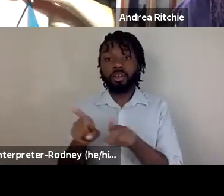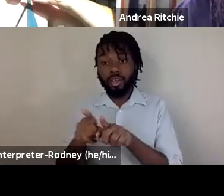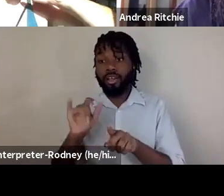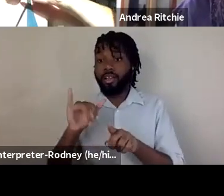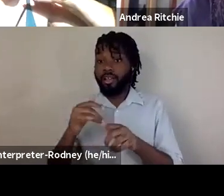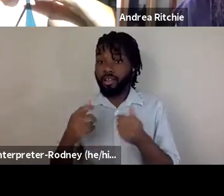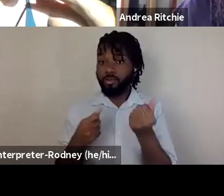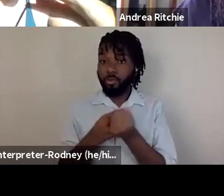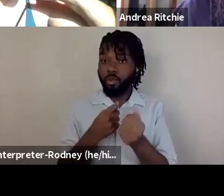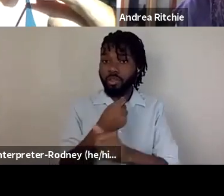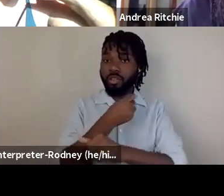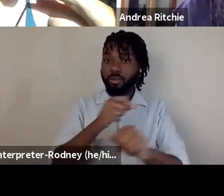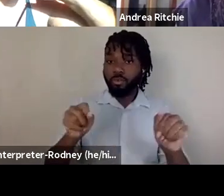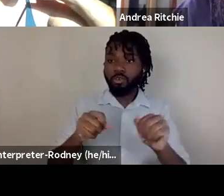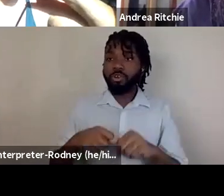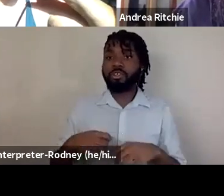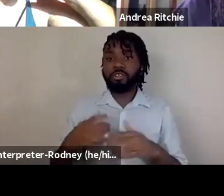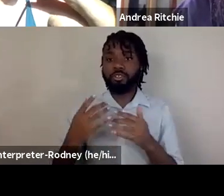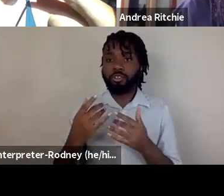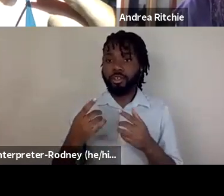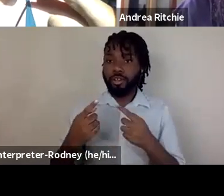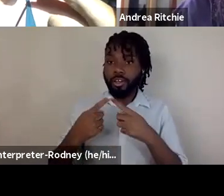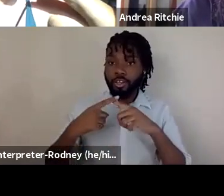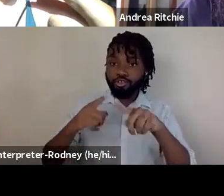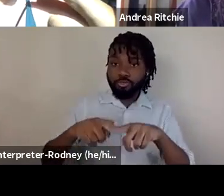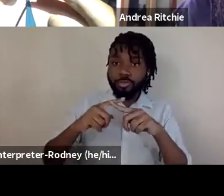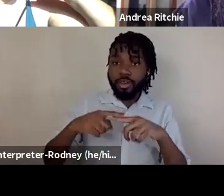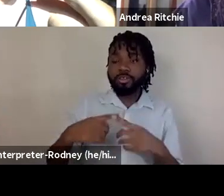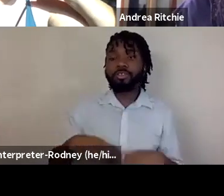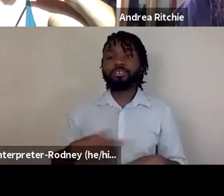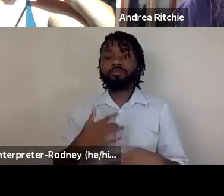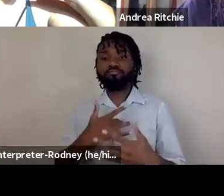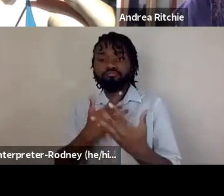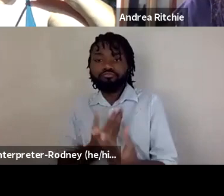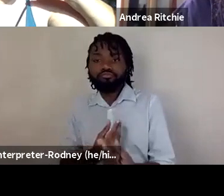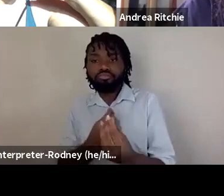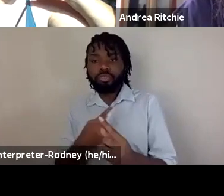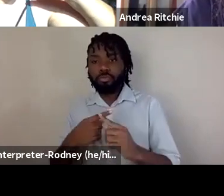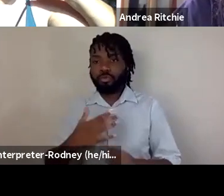interdependence, tenderness, and joy. And I wanna be clear om naming that.